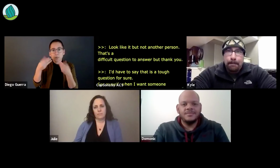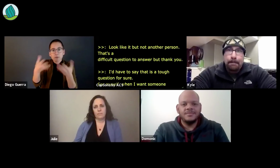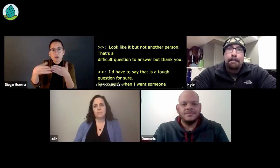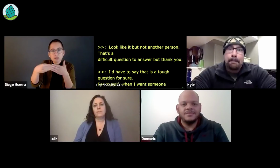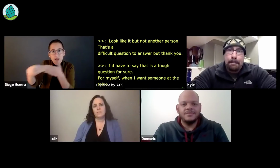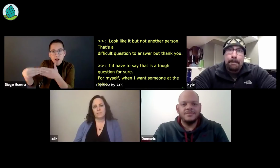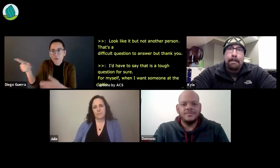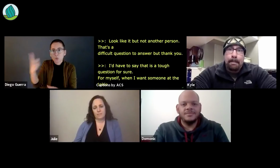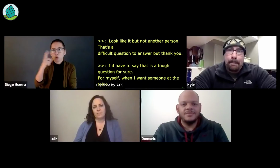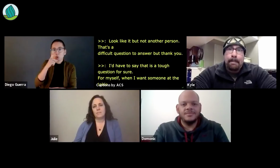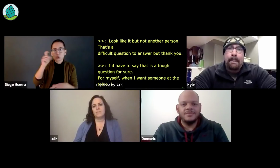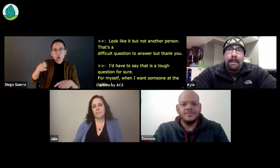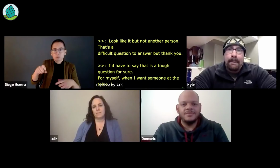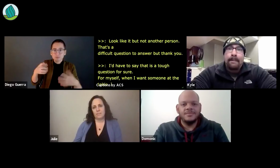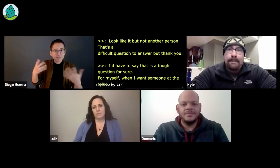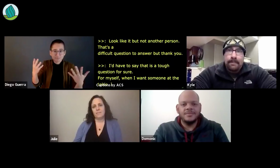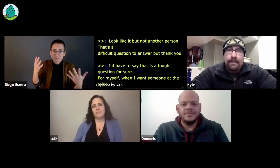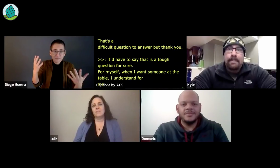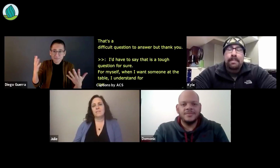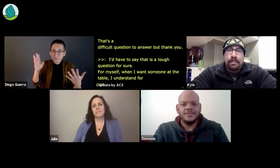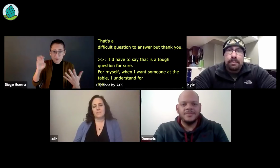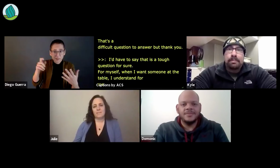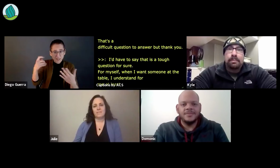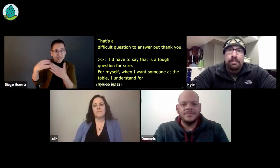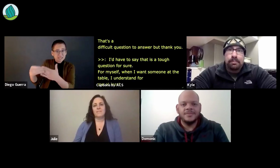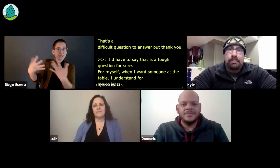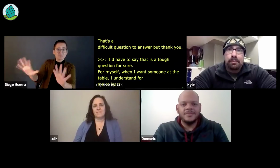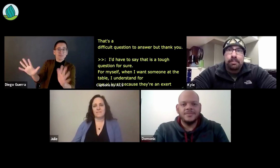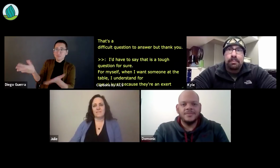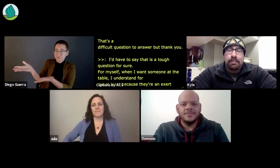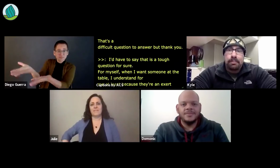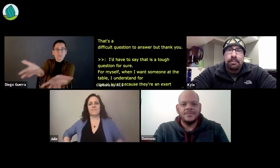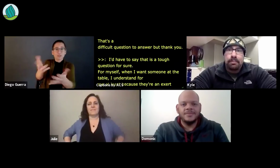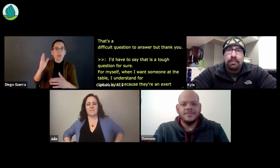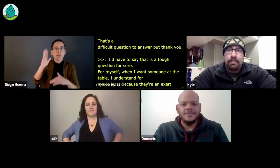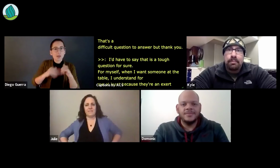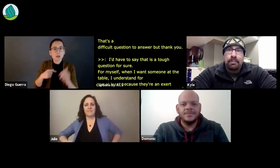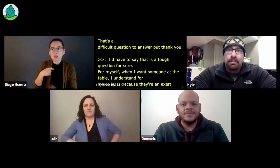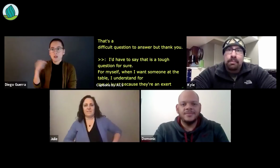There's someone who can provide guidance. Someone who's been already taking the lead.